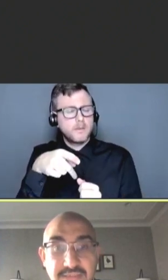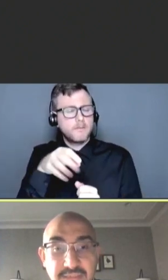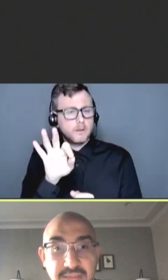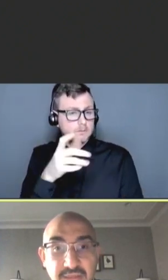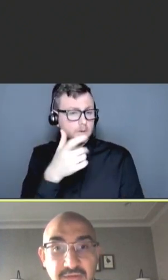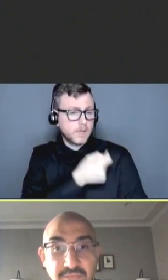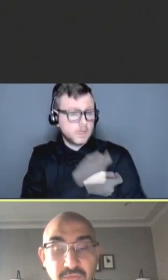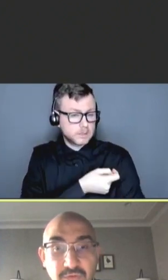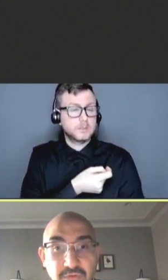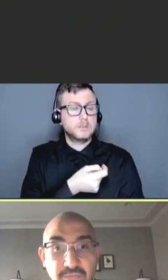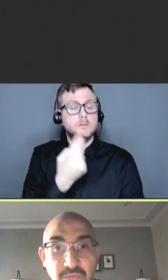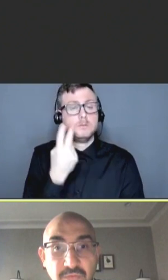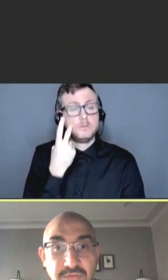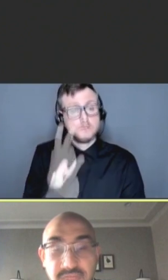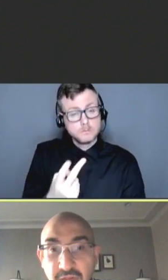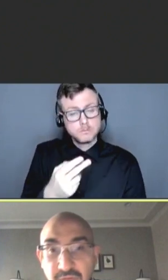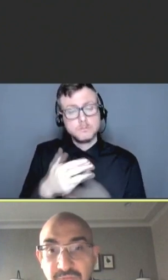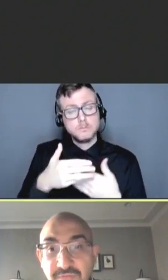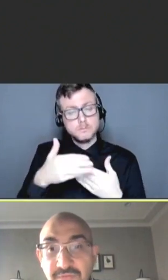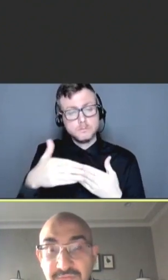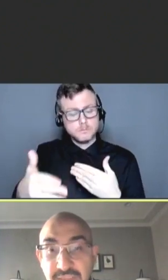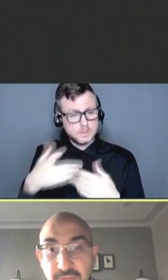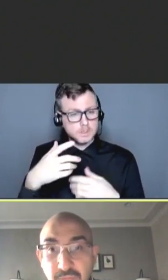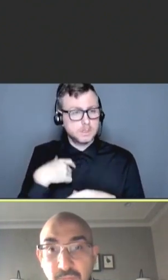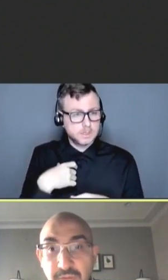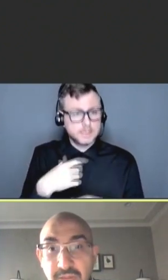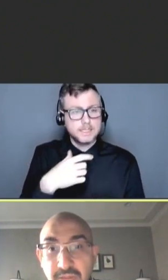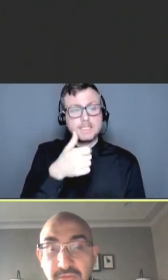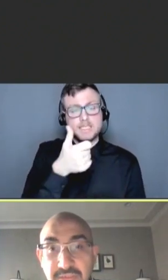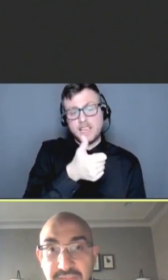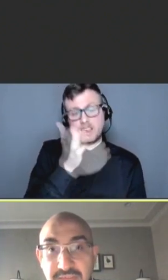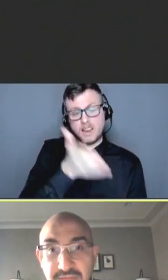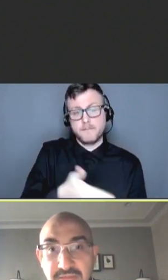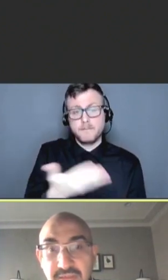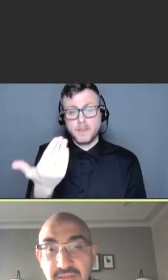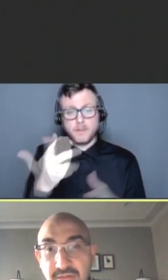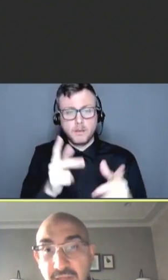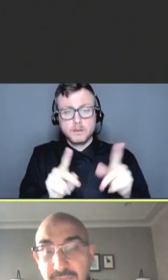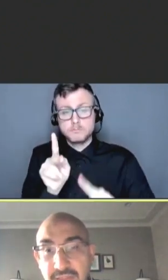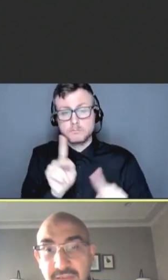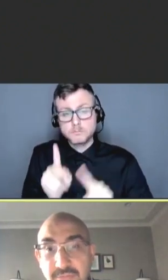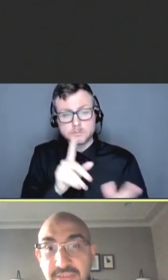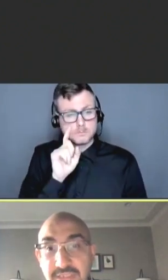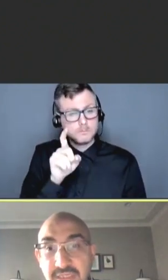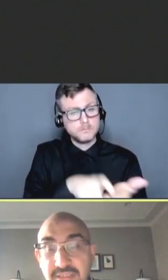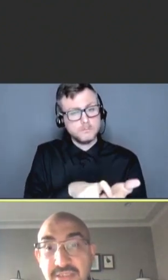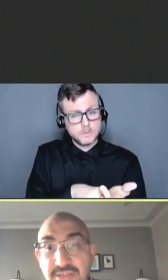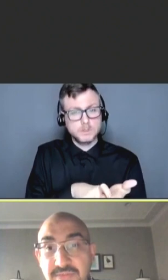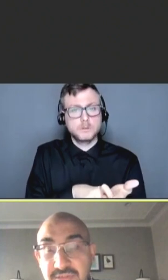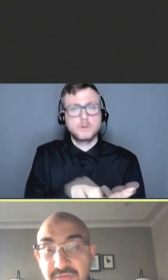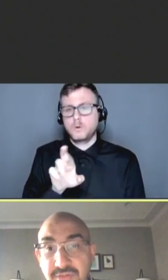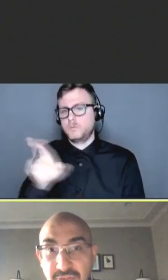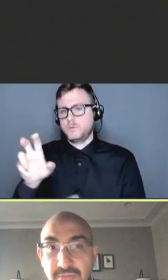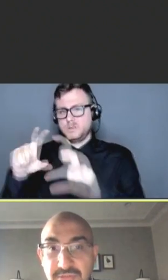see for 10 after the 15, we detected -- in the right panel, we detected angio-specific germinal